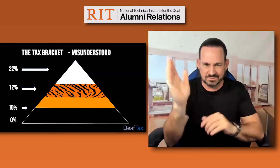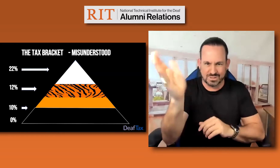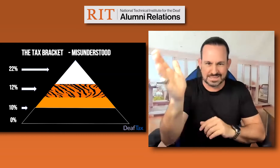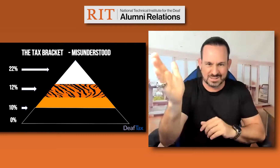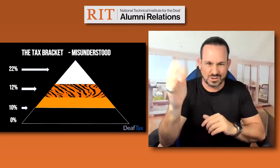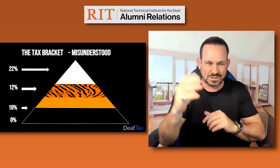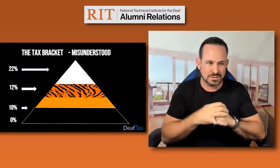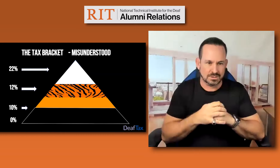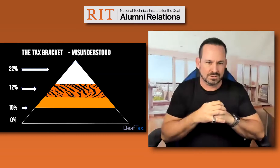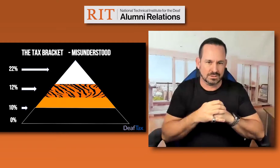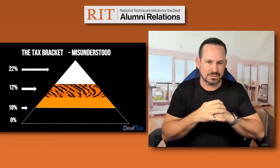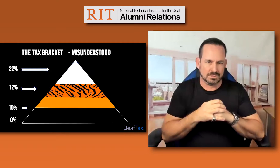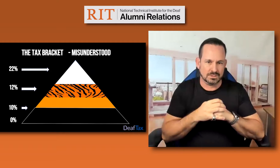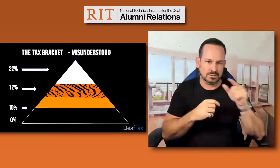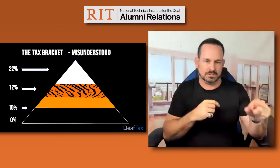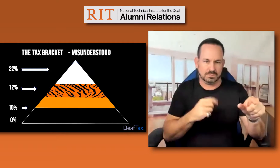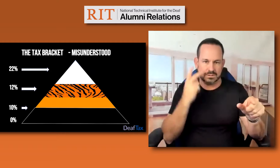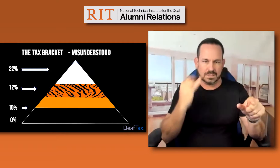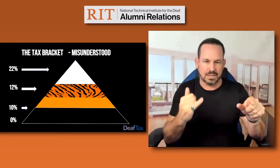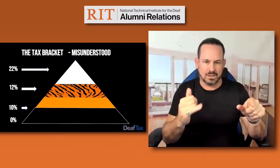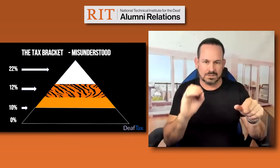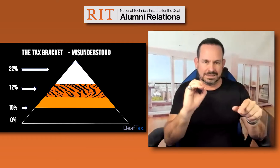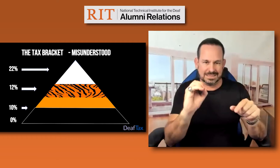or 22, 24, et cetera.